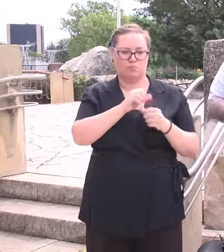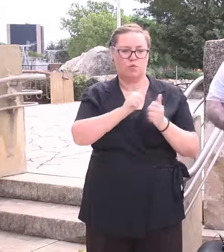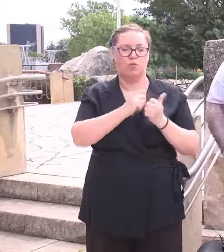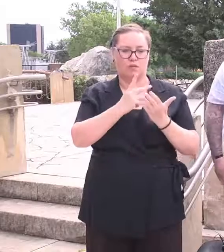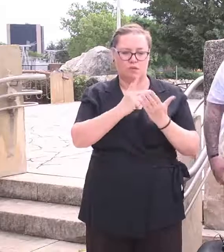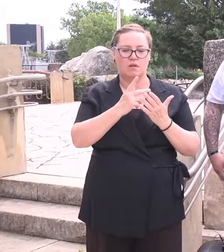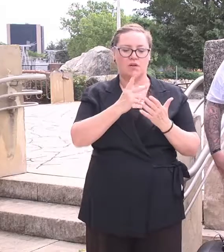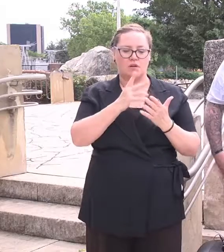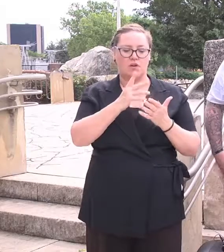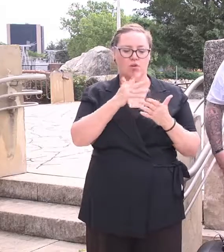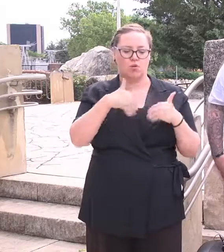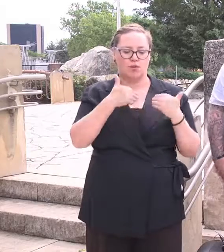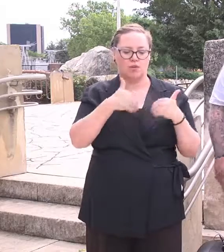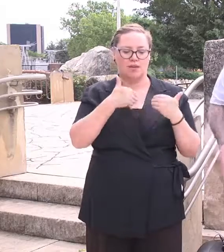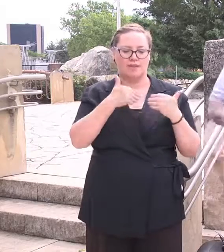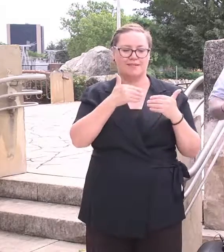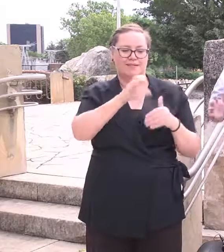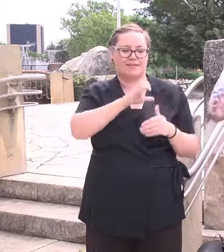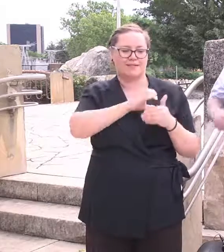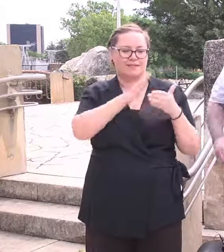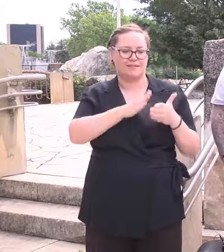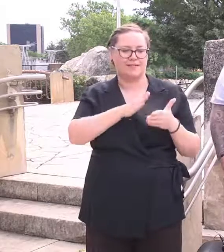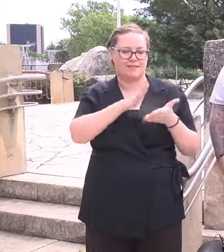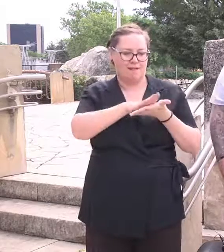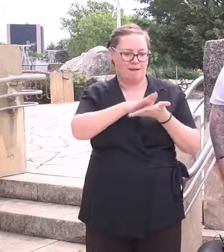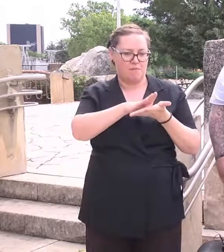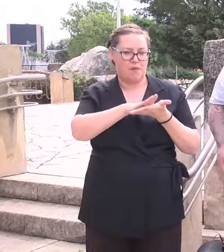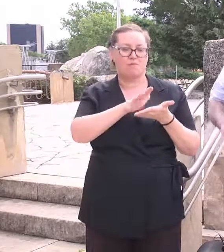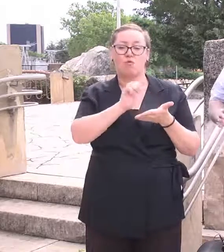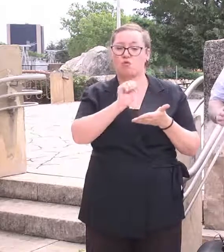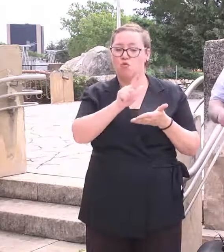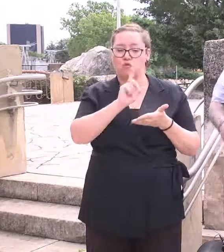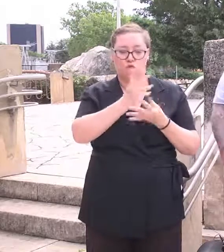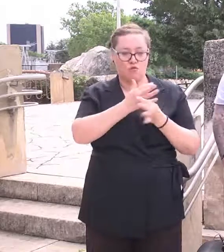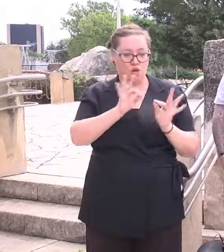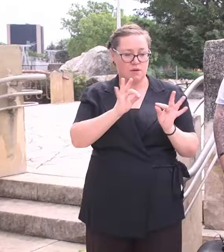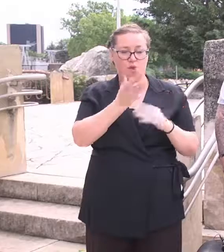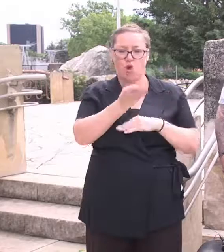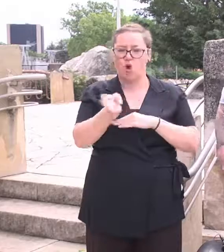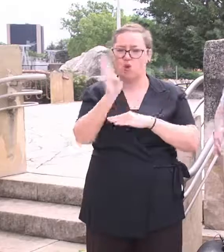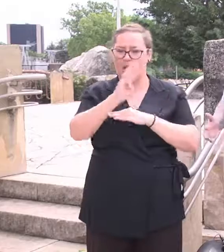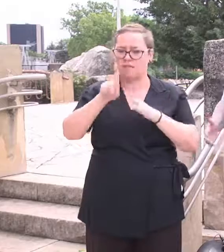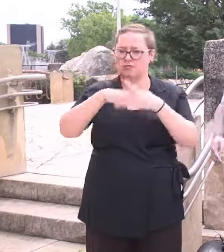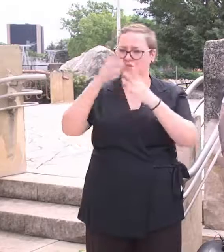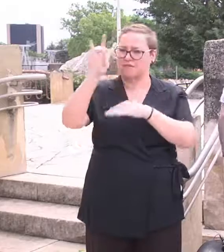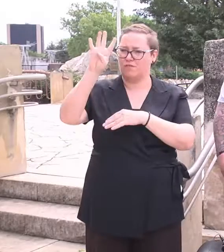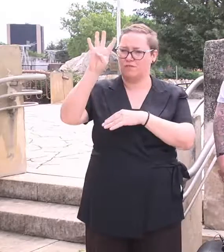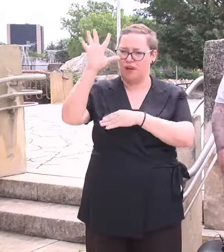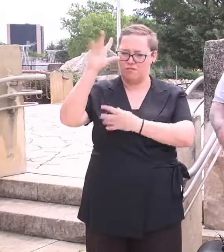citizens policey um all free um they're going to be all day starting 7:45 to 400 p.m. we will have